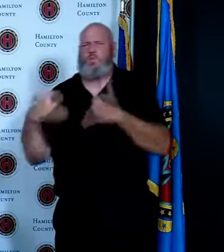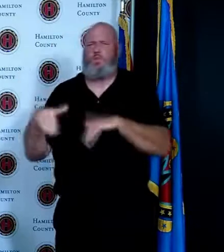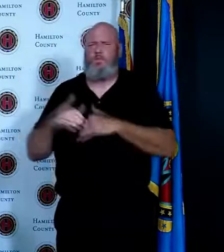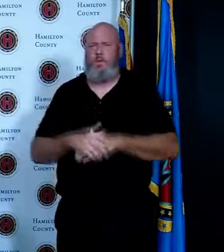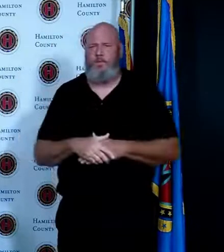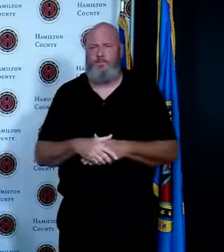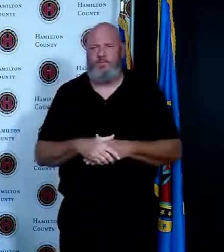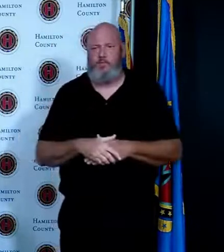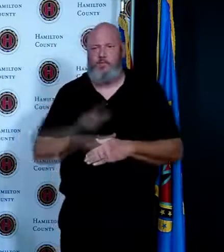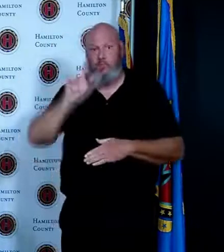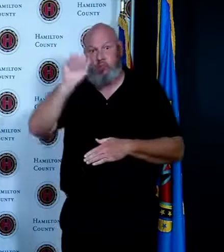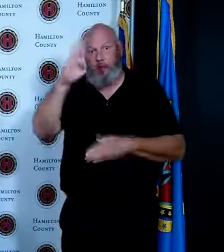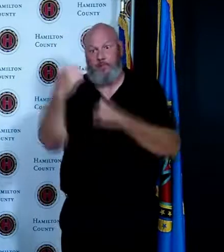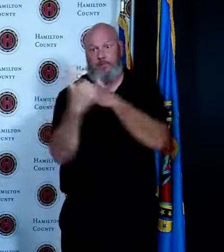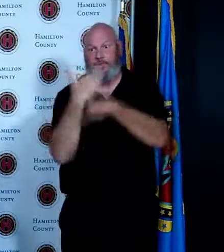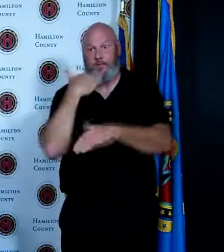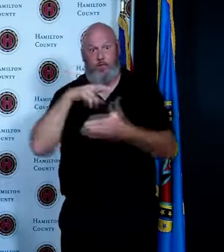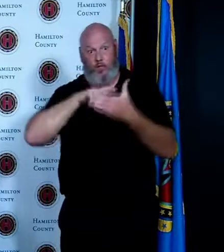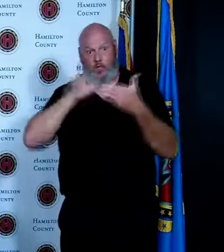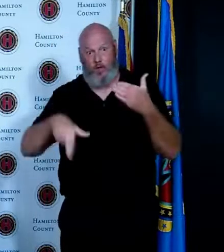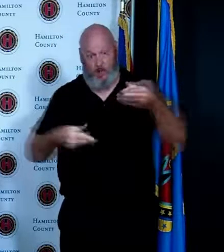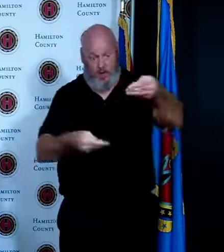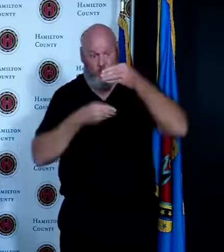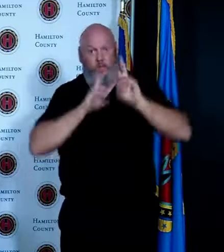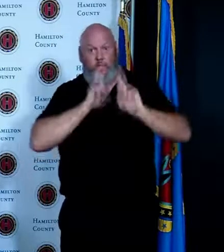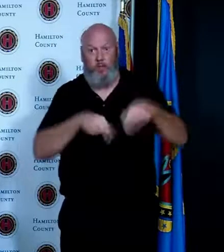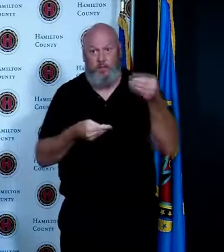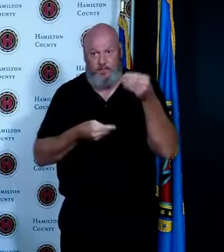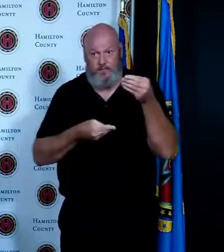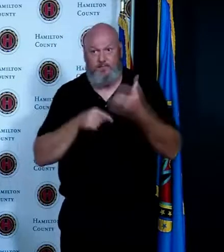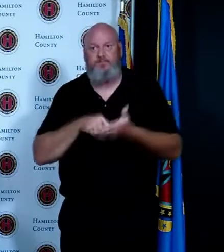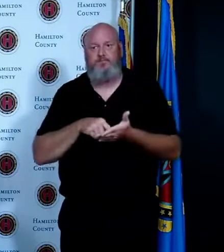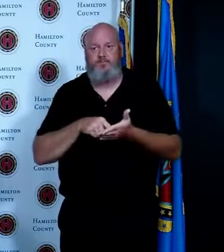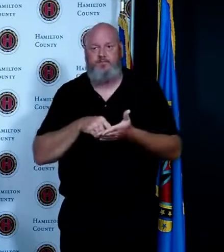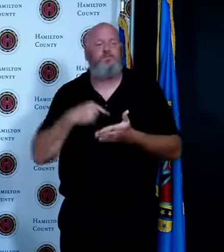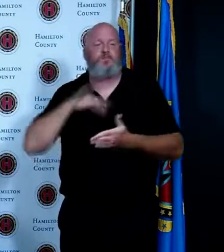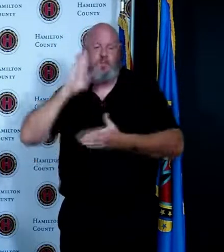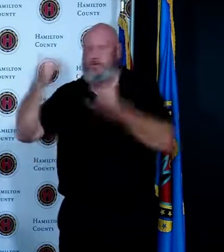phone call if you see a phone call come from 946-7800